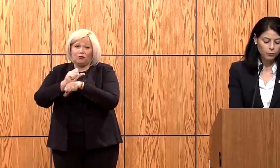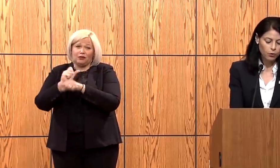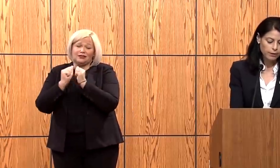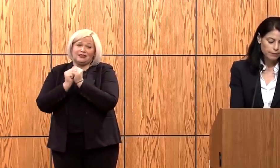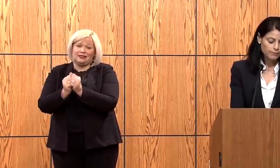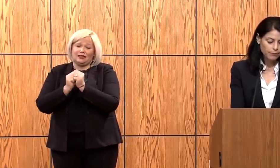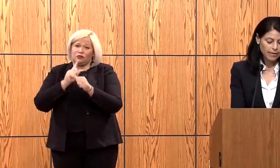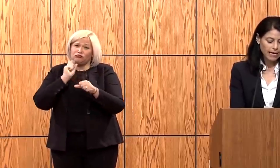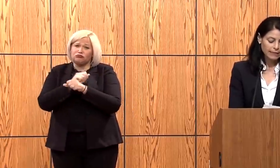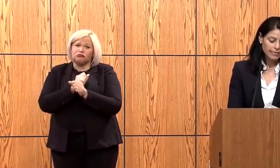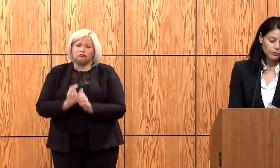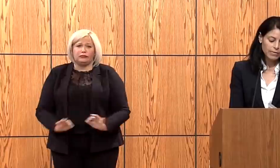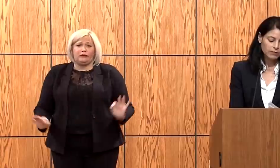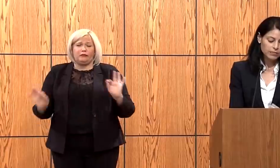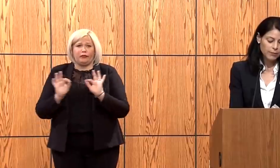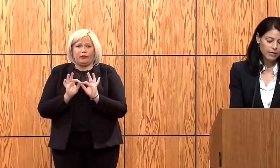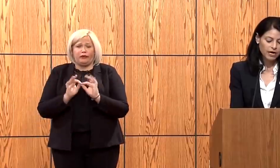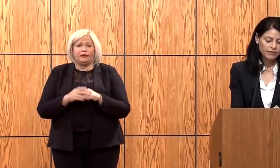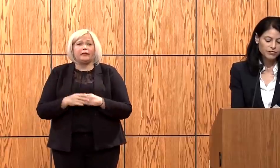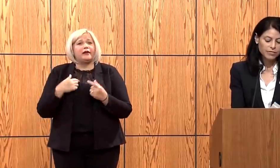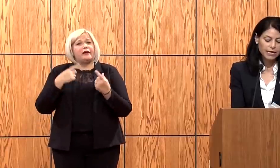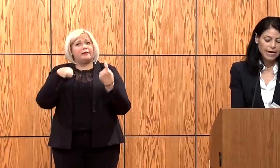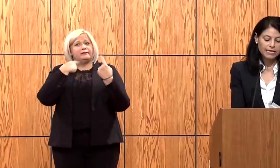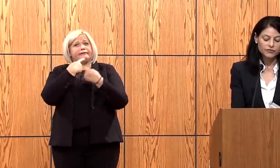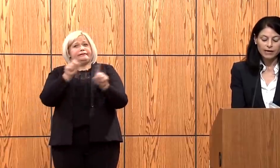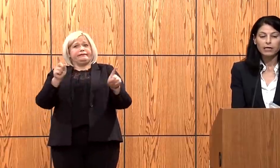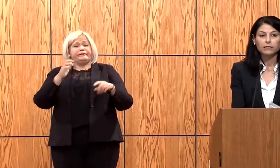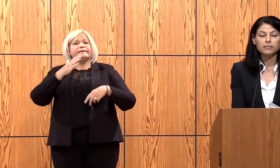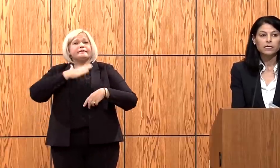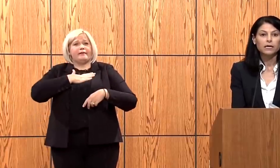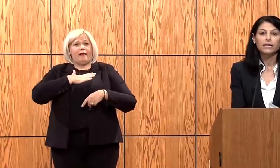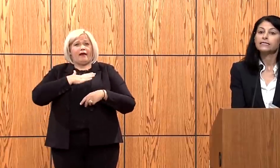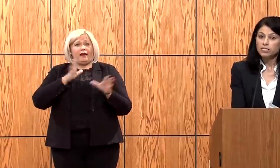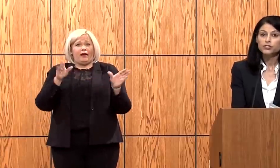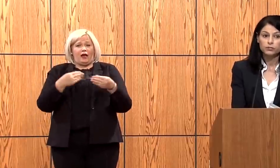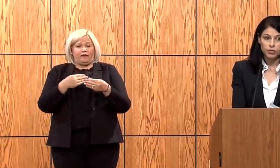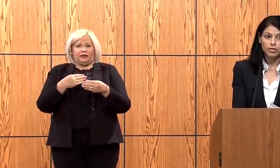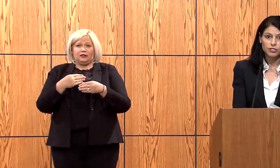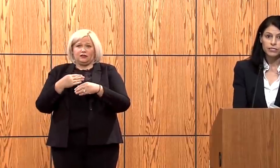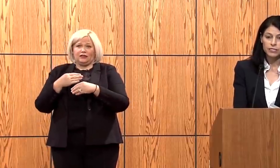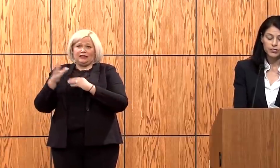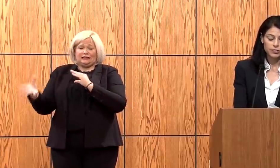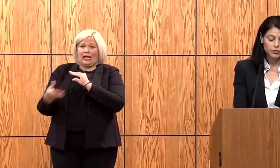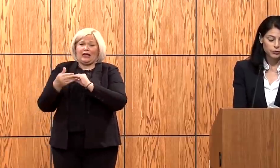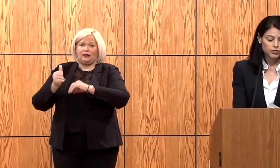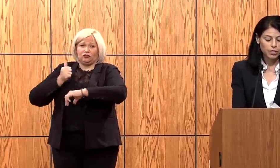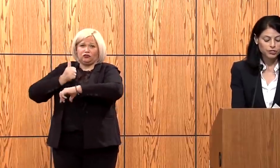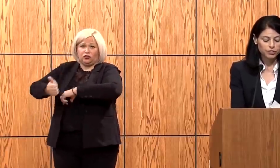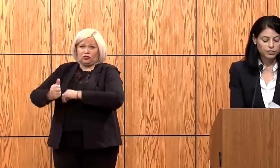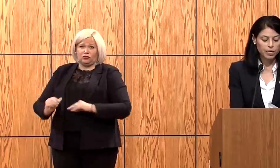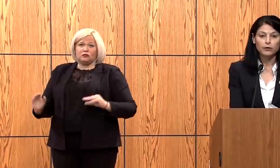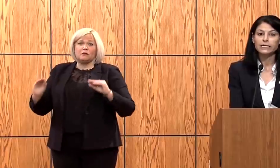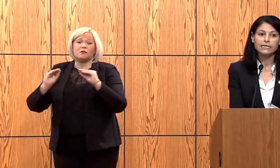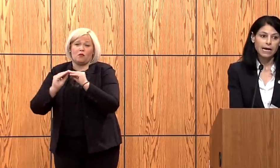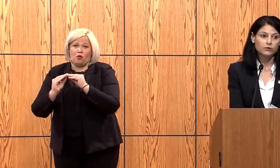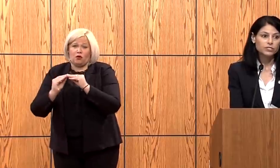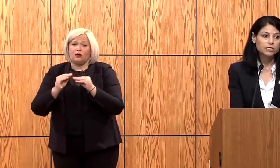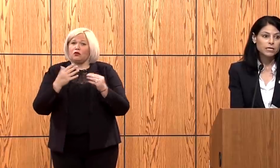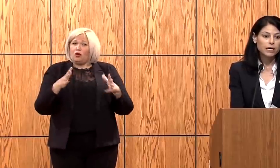SCHNEIDER. YOU KNOW, THE FBI, THE STATE YOU KNOW, THE FBI, THE STATE POLICE, EVERYONE’S EFFORT HERE POLICE, EVERYONE’S EFFORT HERE SO IMPORTANT, BUT I’D LIKE TO SO IMPORTANT, BUT I’D LIKE TO ANNOUNCE THAT MY OFFICE HAS